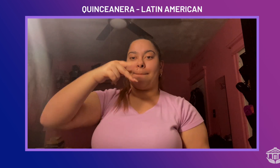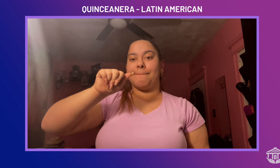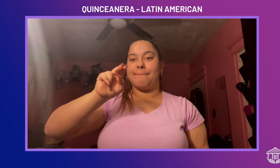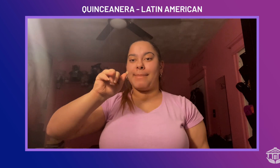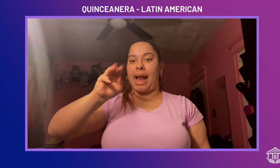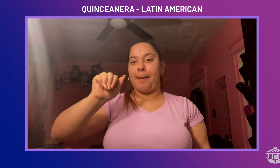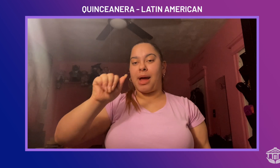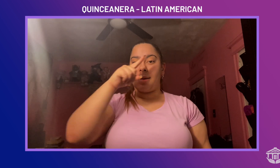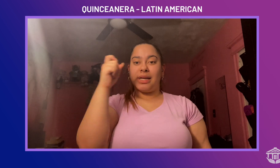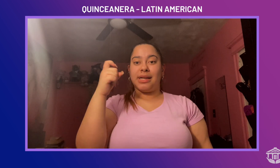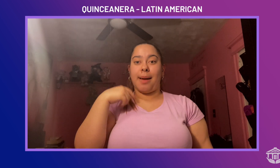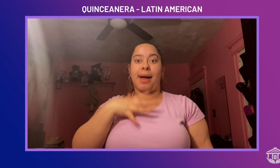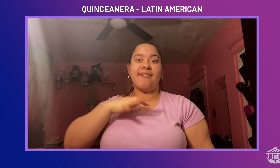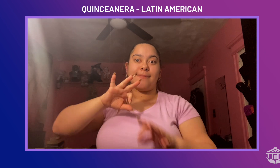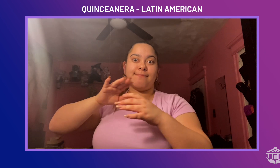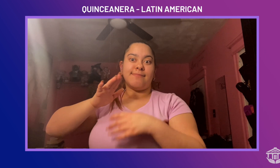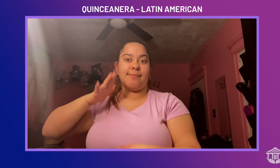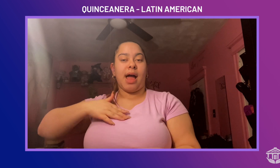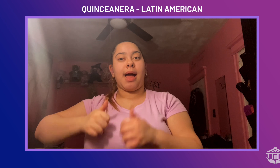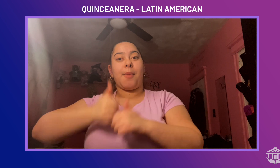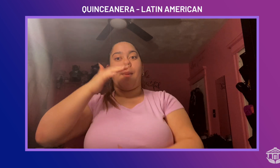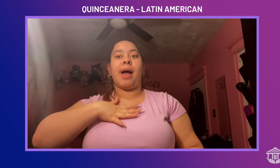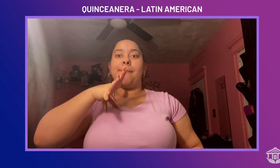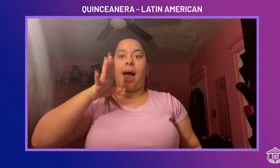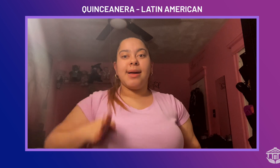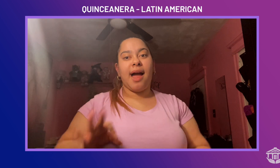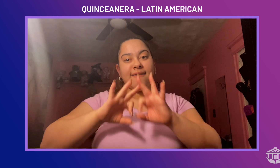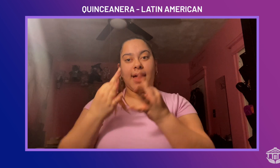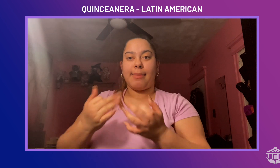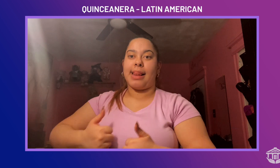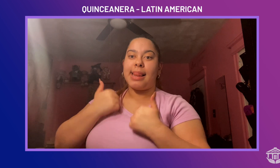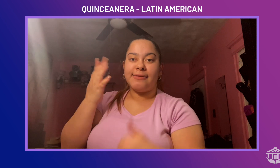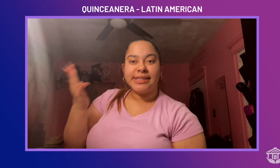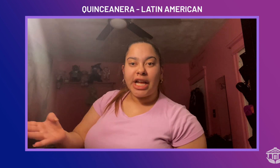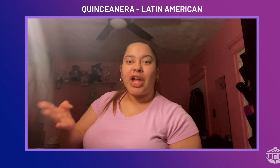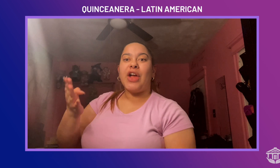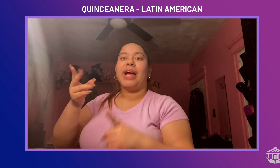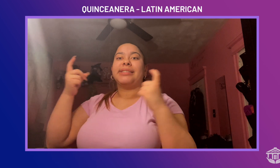My family, specifically my mother’s side, is from Panama. So that’s where I celebrated my